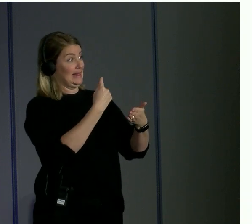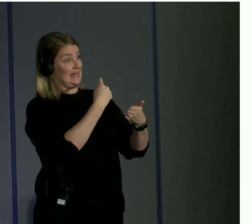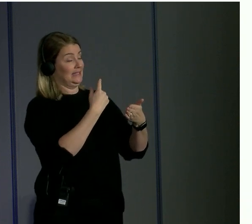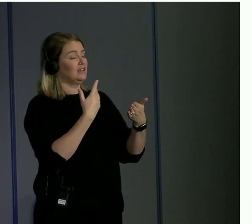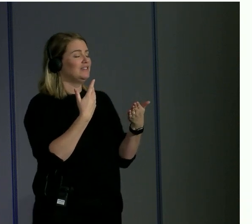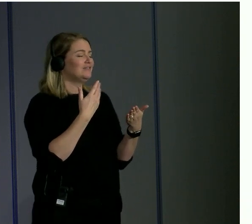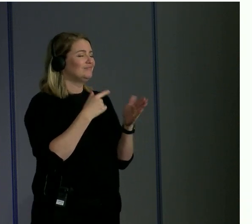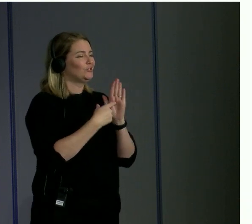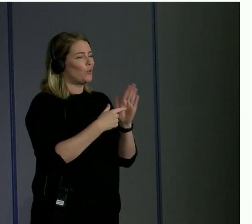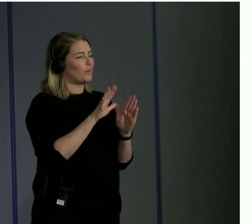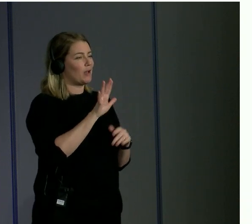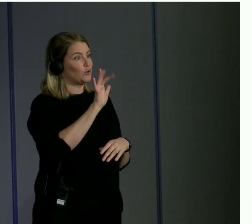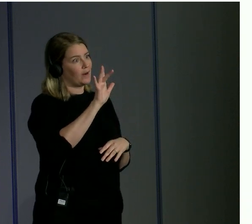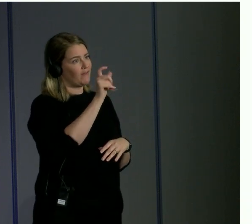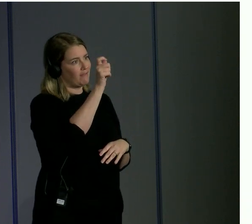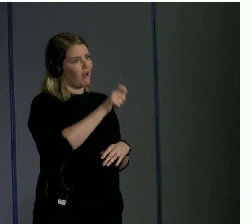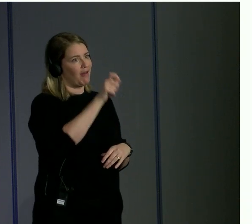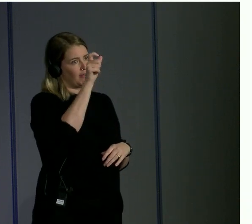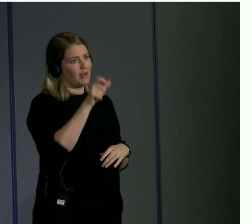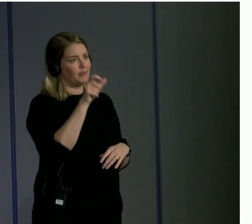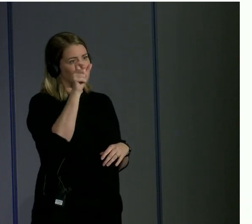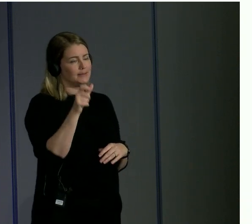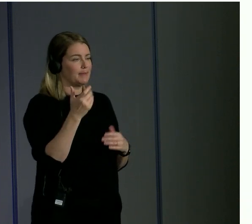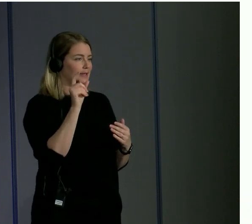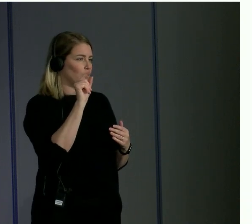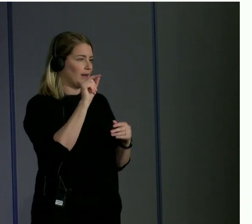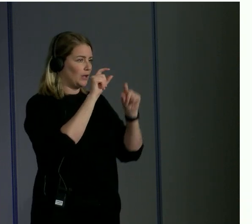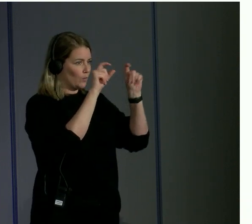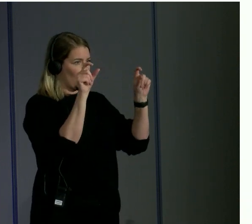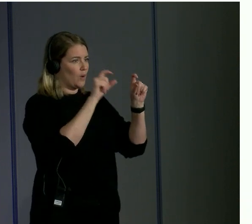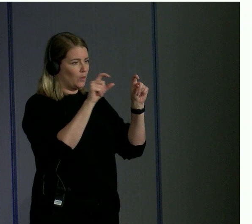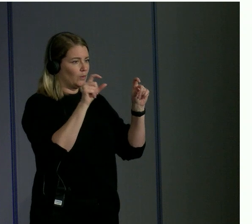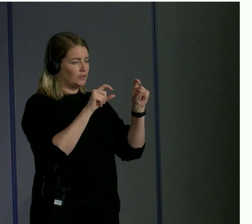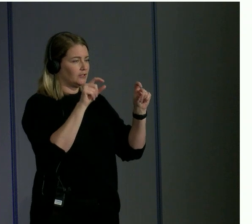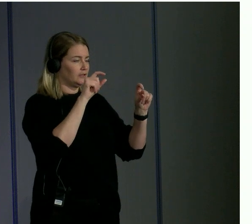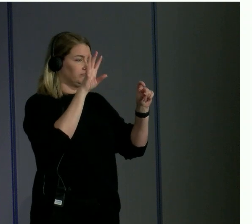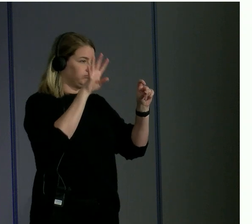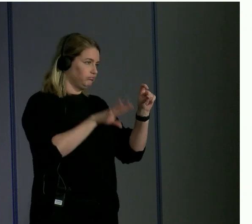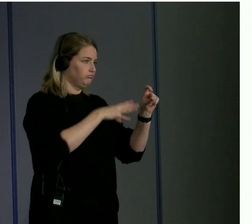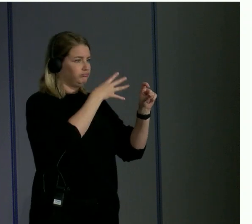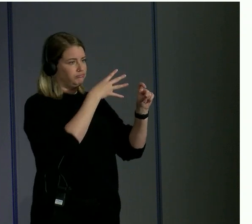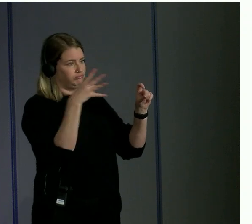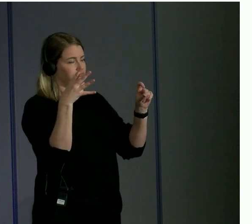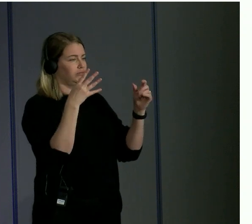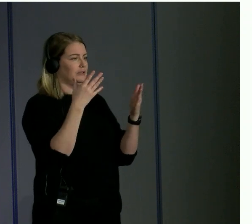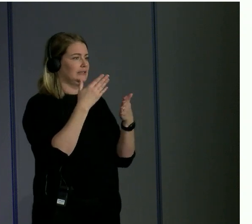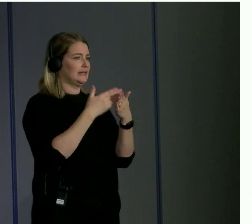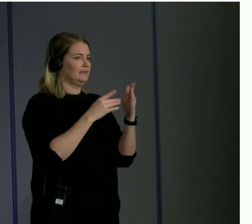25 columns, and there's about 20 rows, and in between it there's some large merge cell